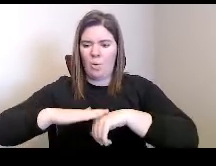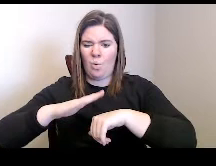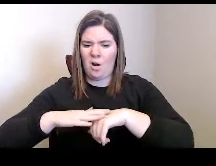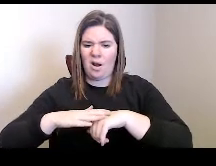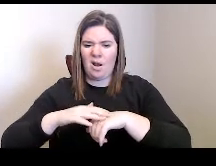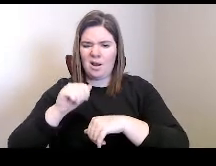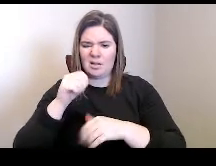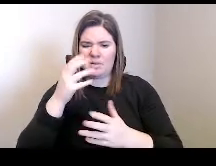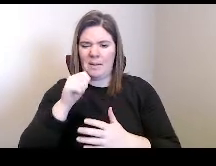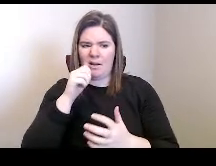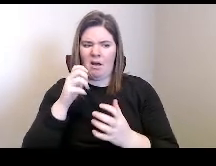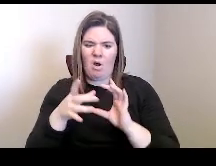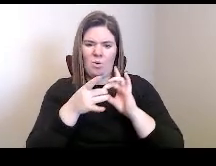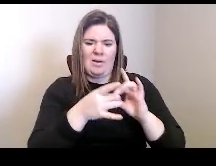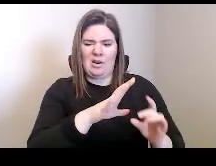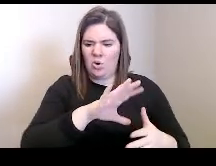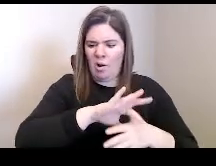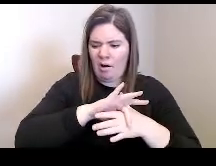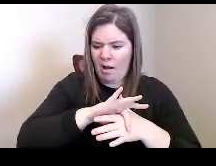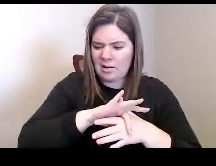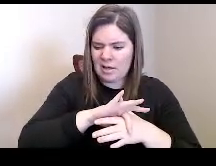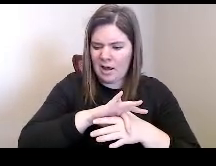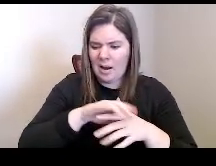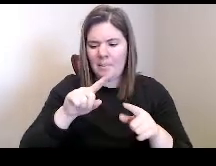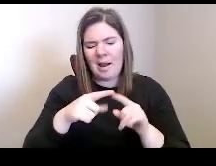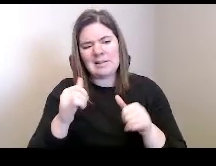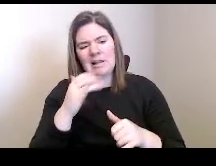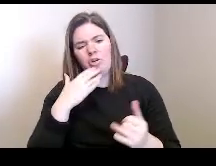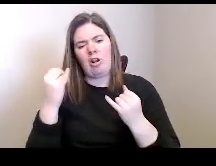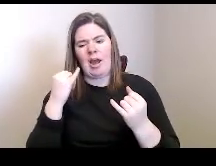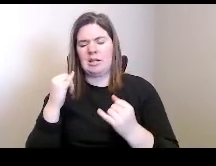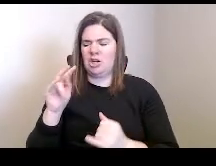so it's a good idea to look and see what they are. And if you can fix some, great,